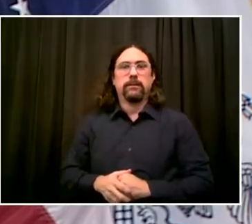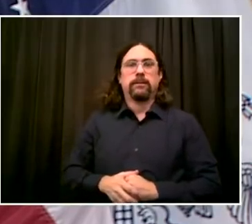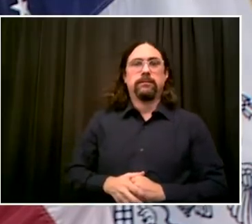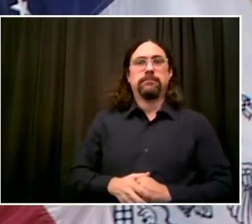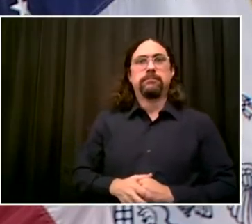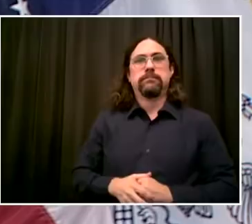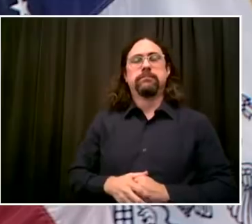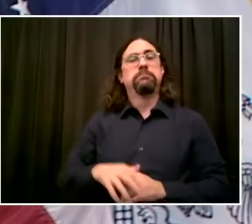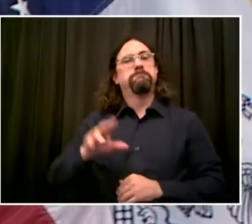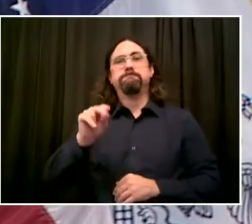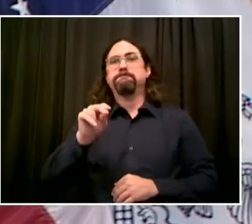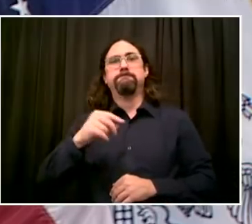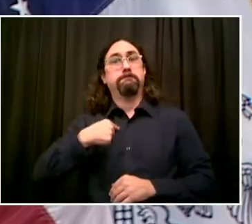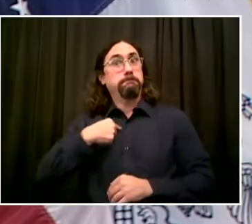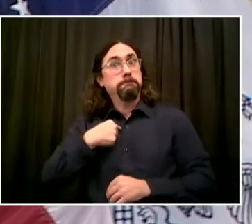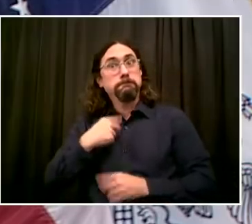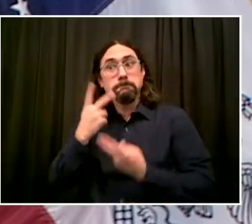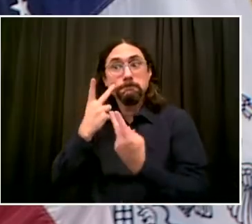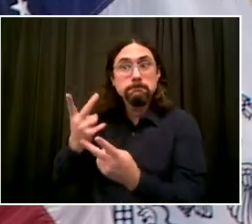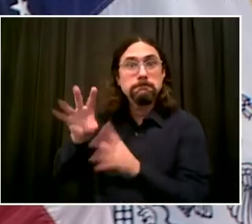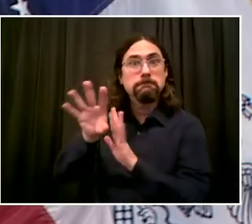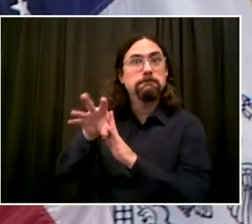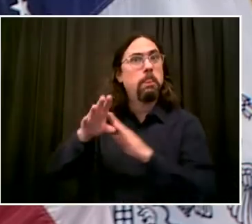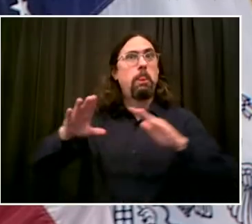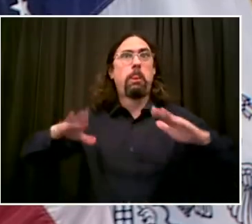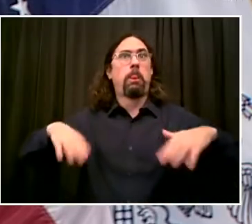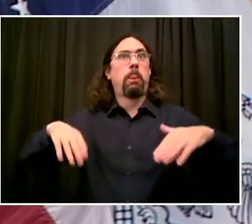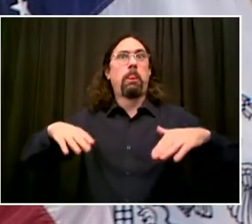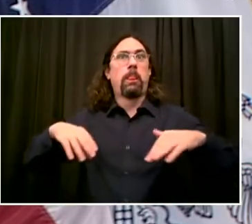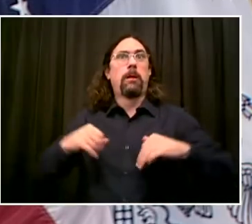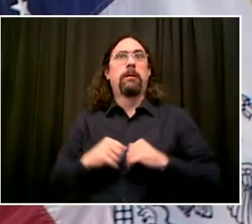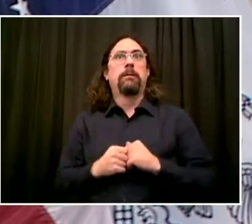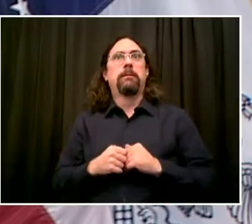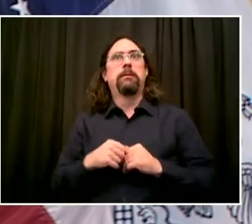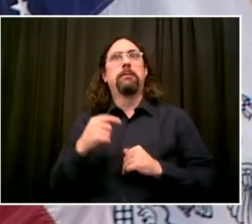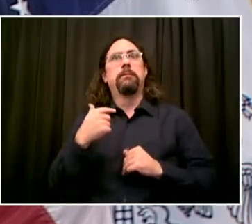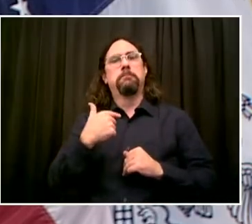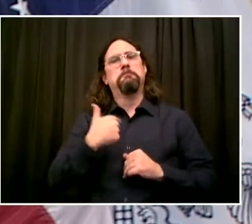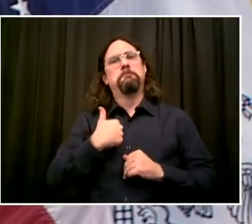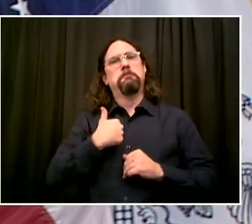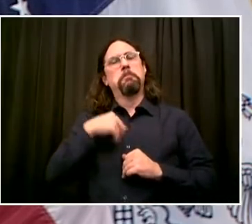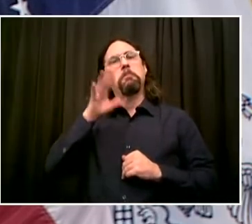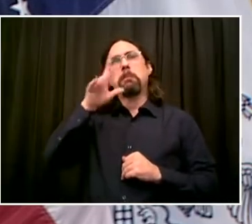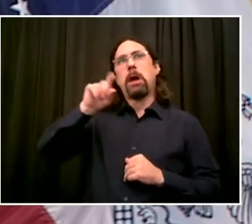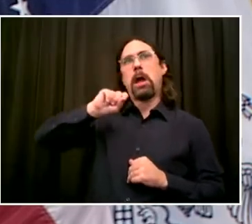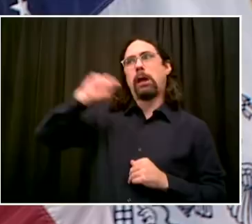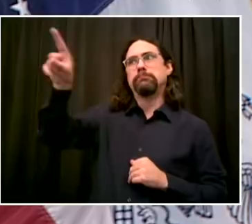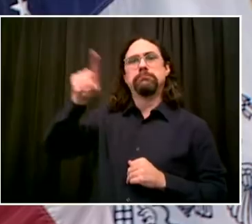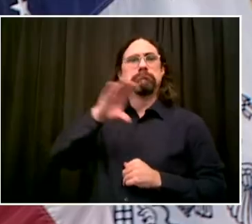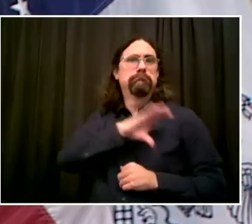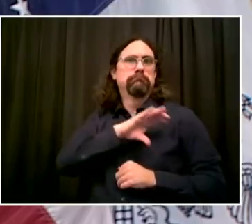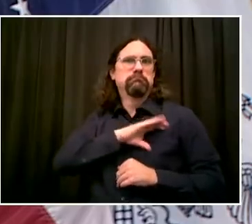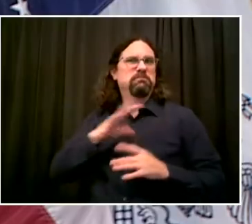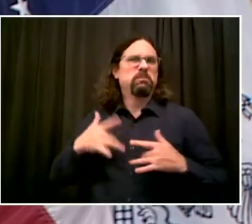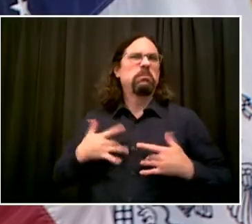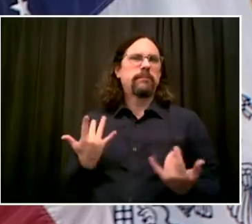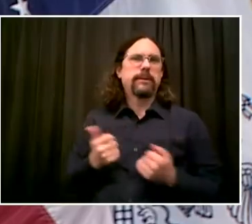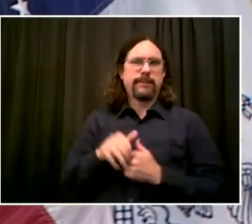GOOD QUESTION, I WILL MAKE SURE THAT I SEE THE VIDEO.